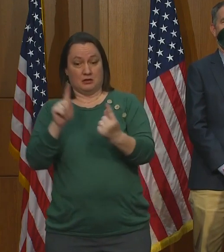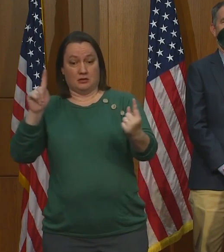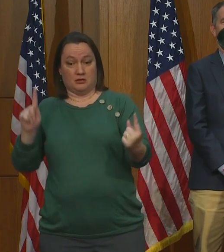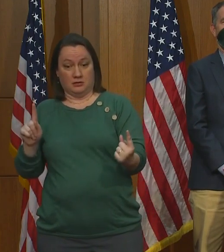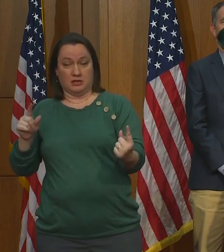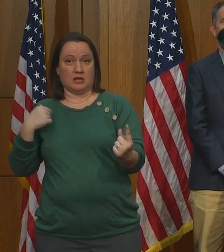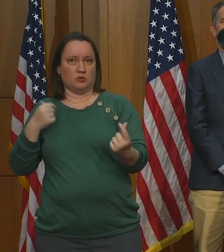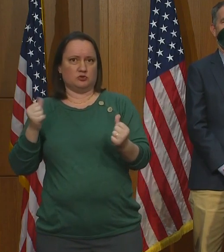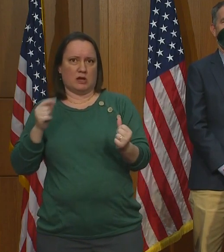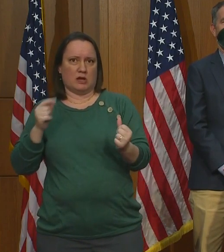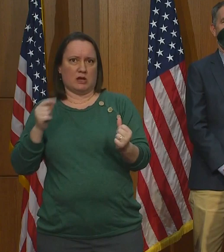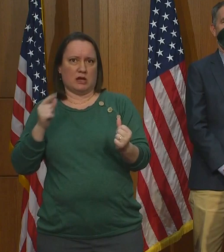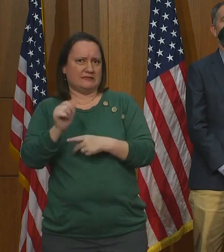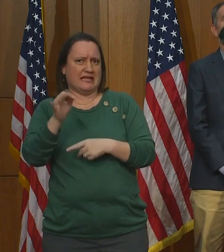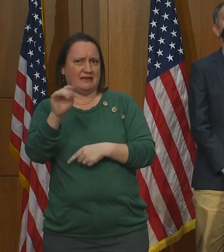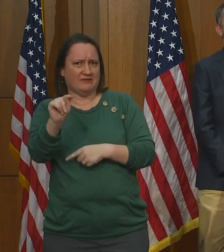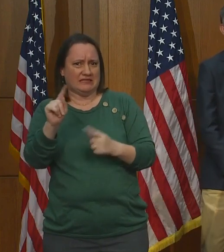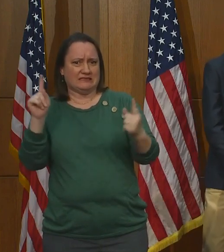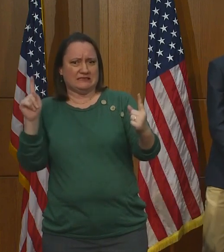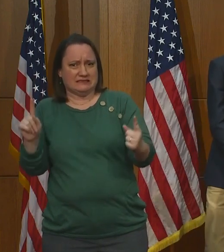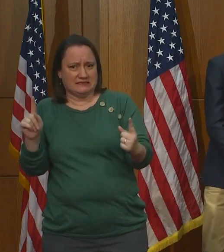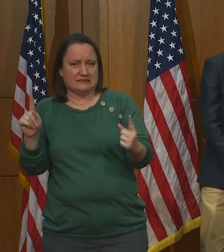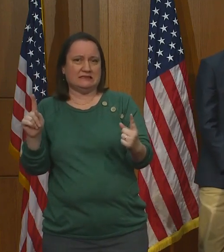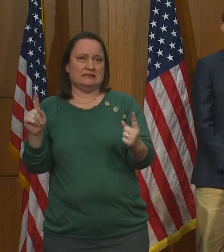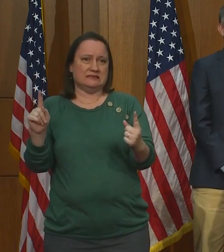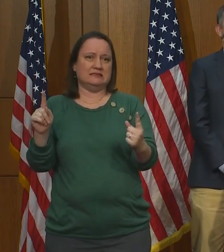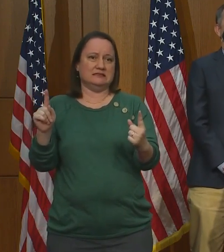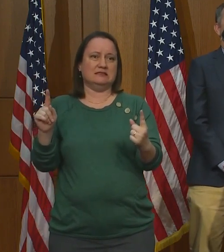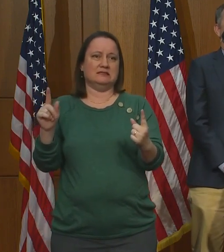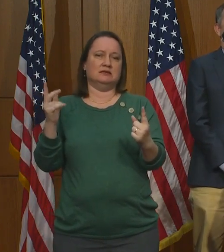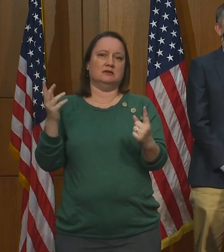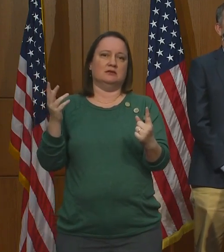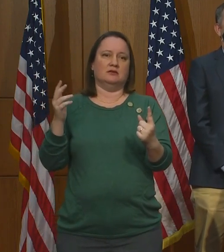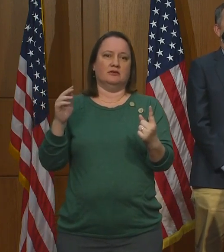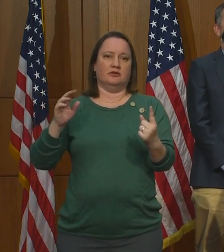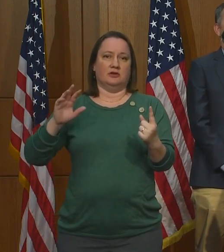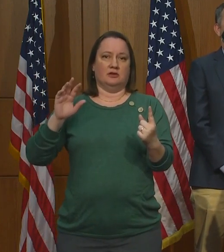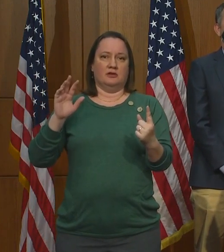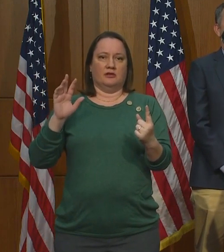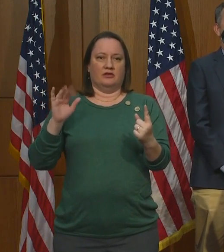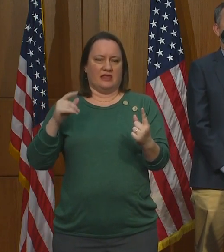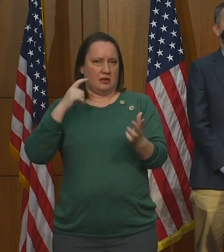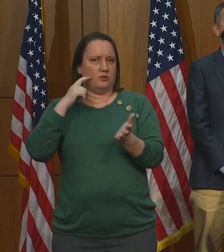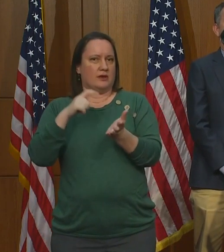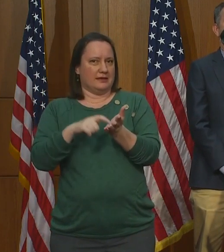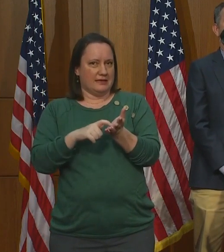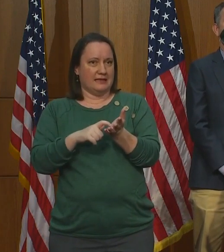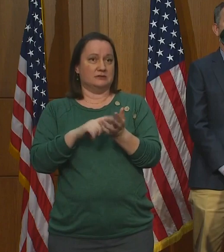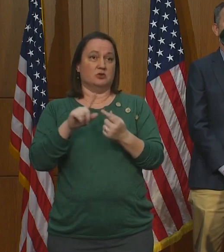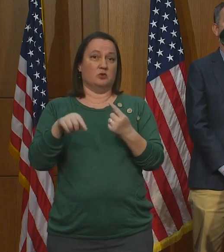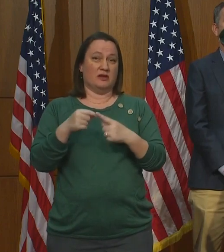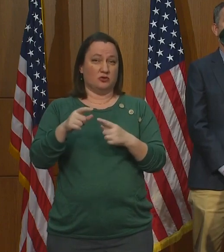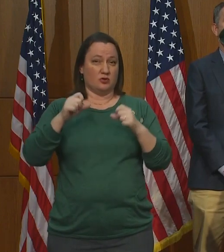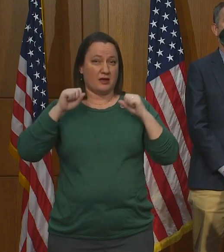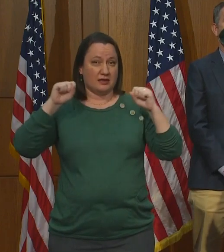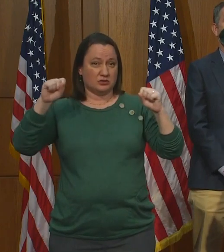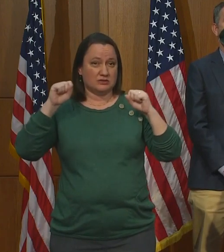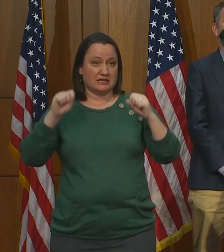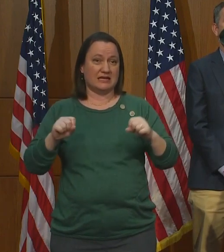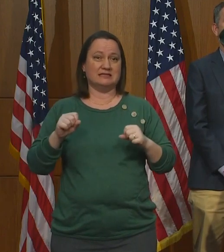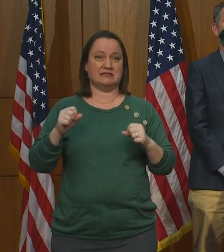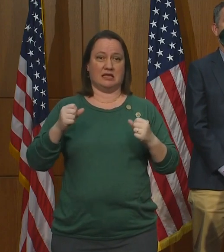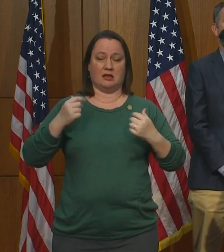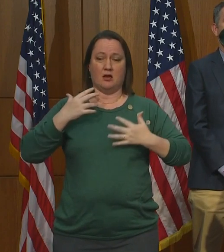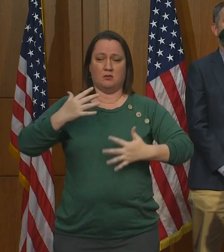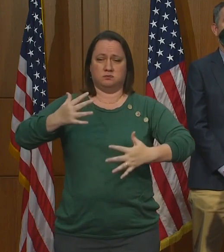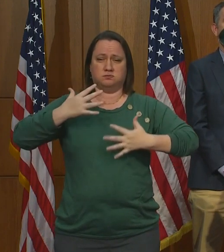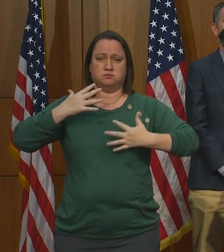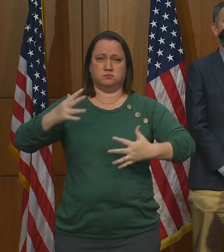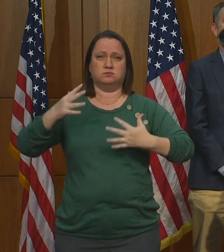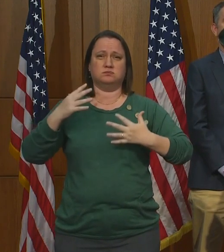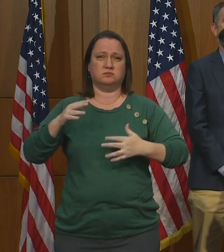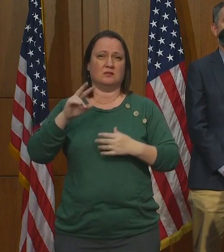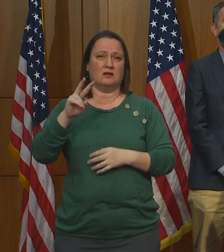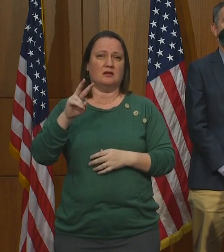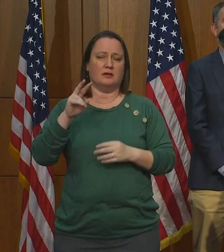IS HOT AS EMPTY BY OBVIOUS AND